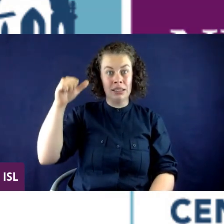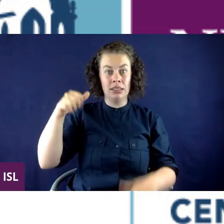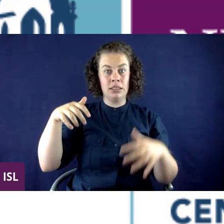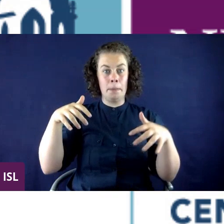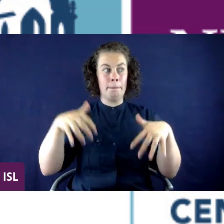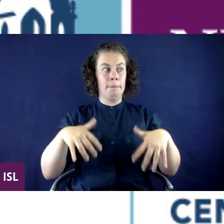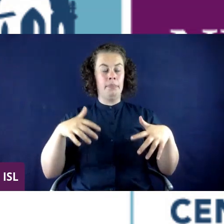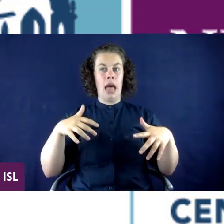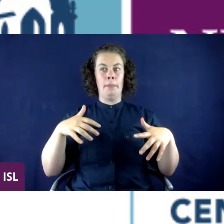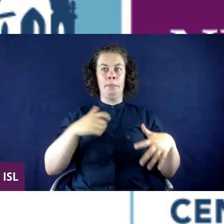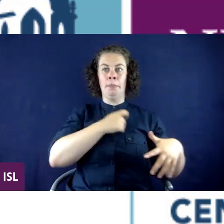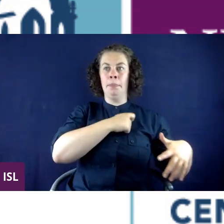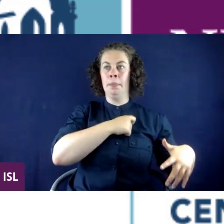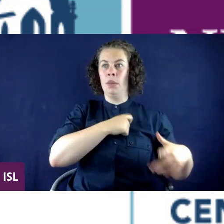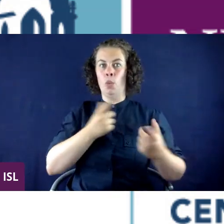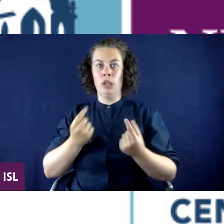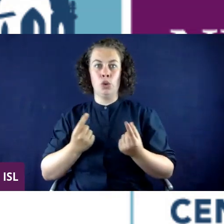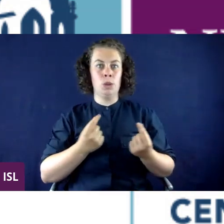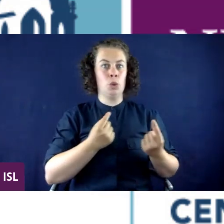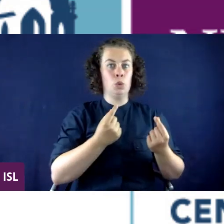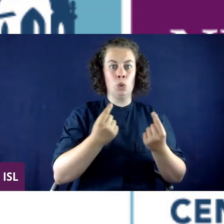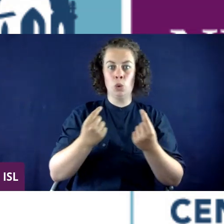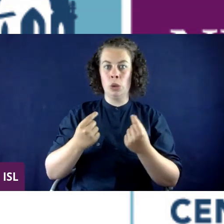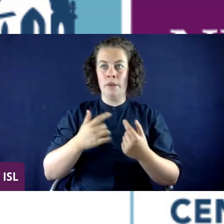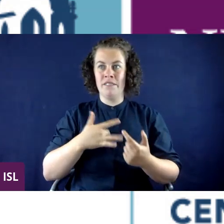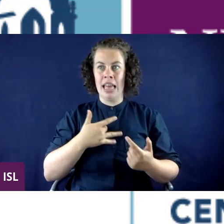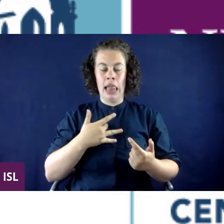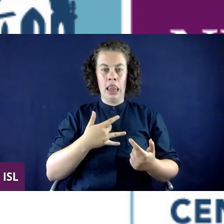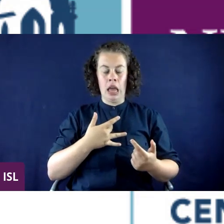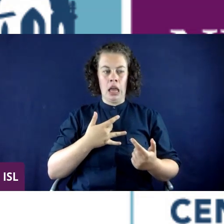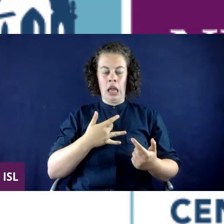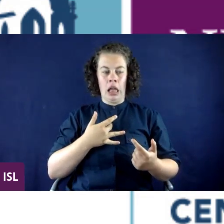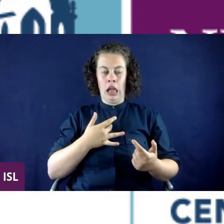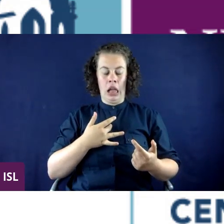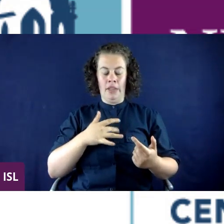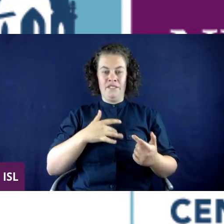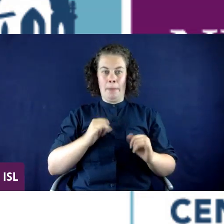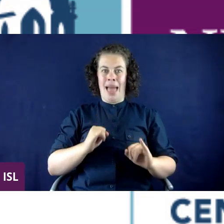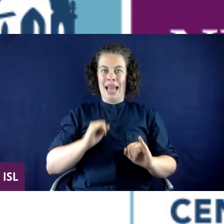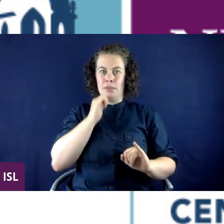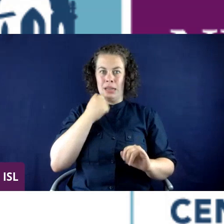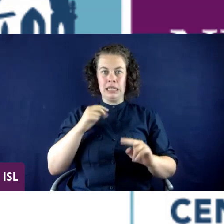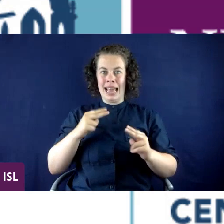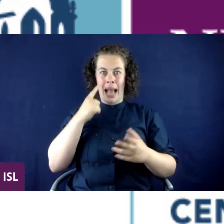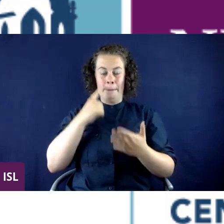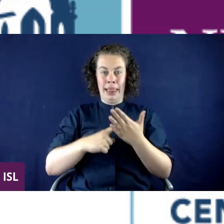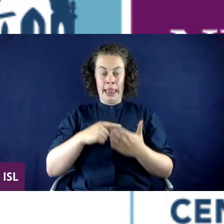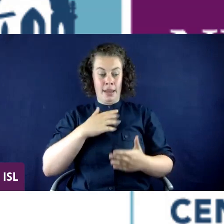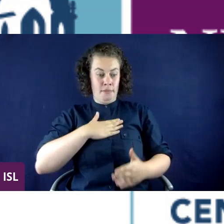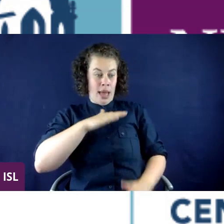a little woman. And the adult who is with them panics. They don't know what to say.